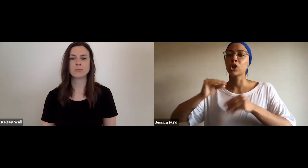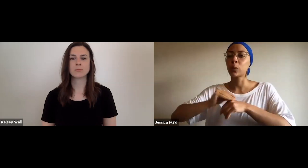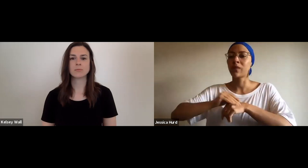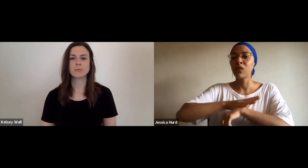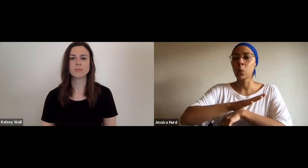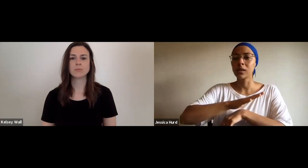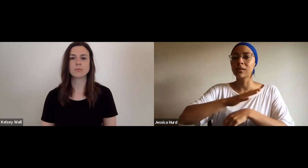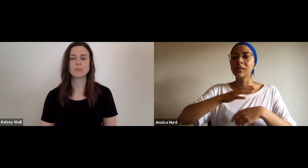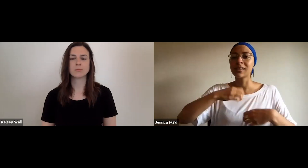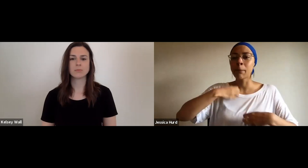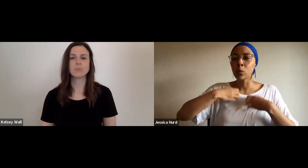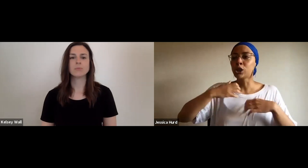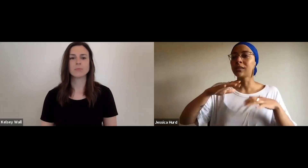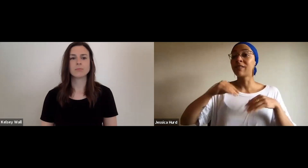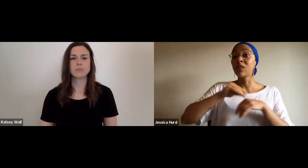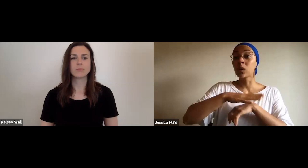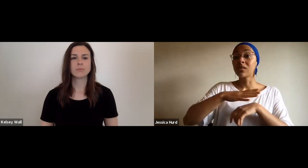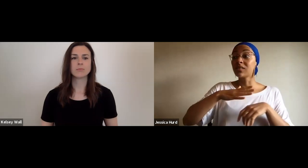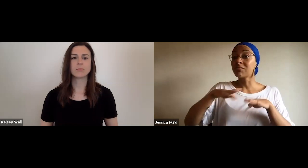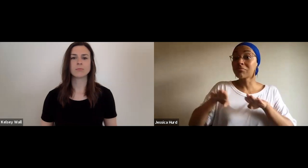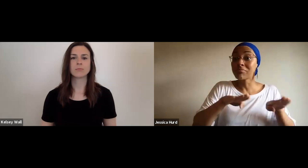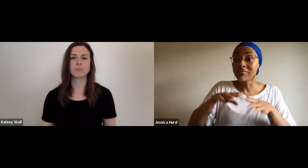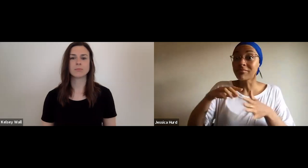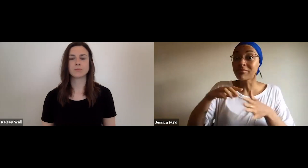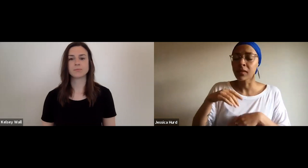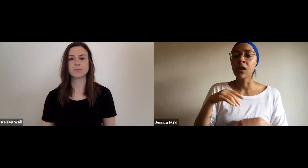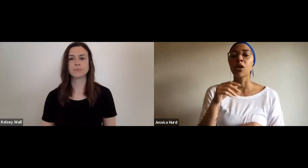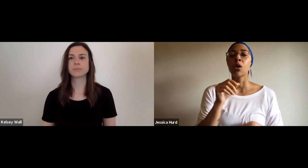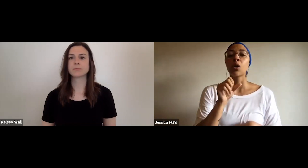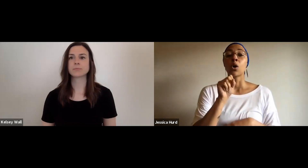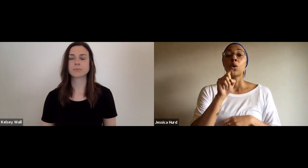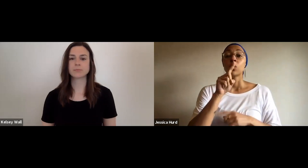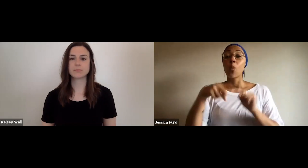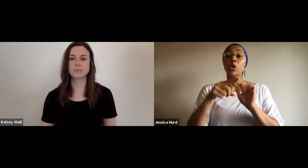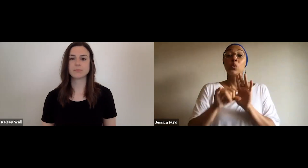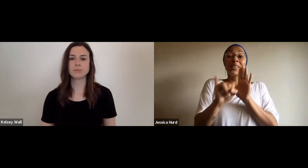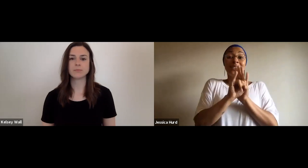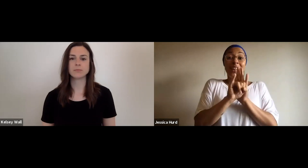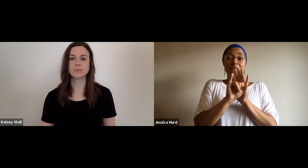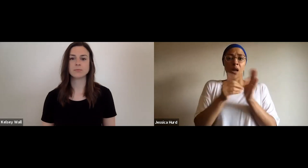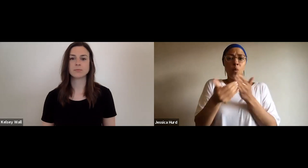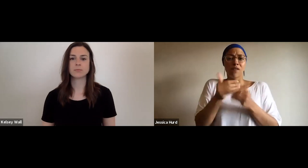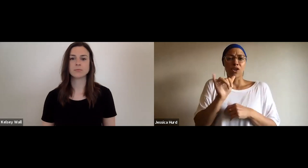but every day, we have them, and those subconscious thoughts are influencing our emotions and our behaviors and what we do.